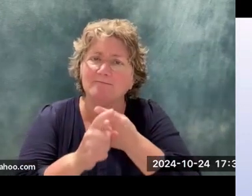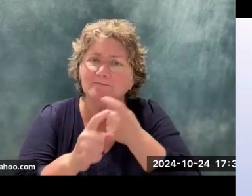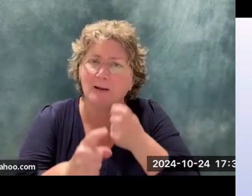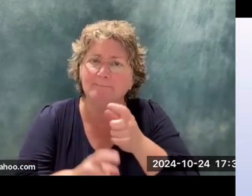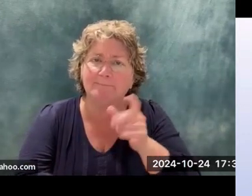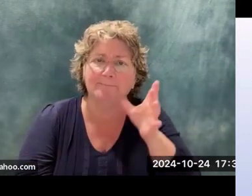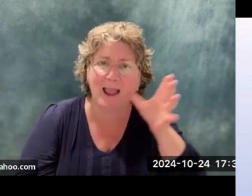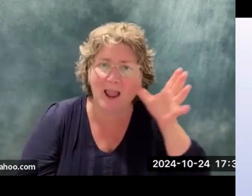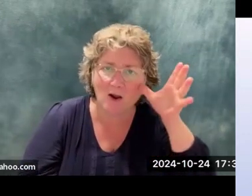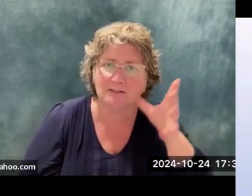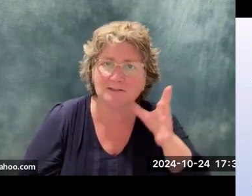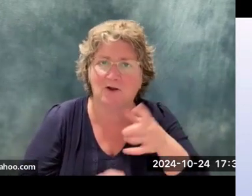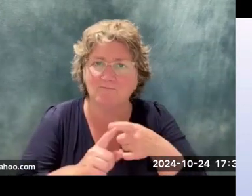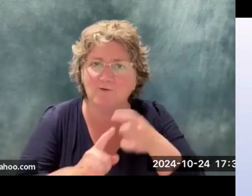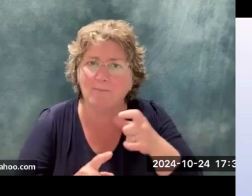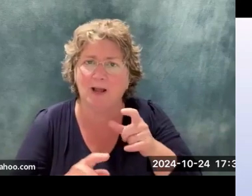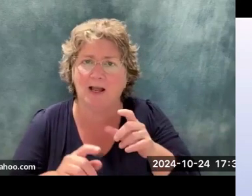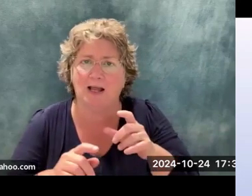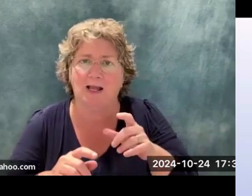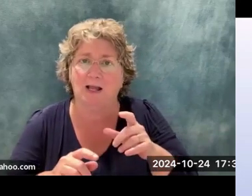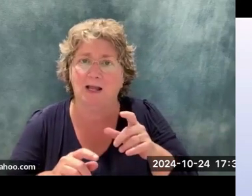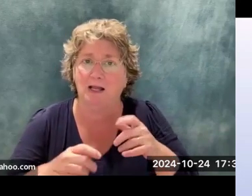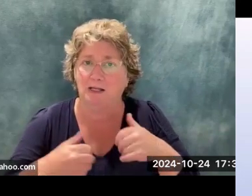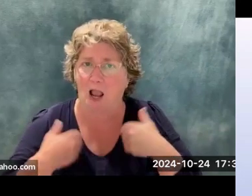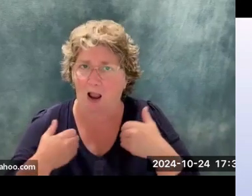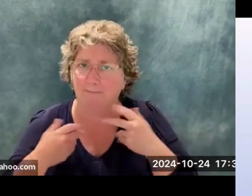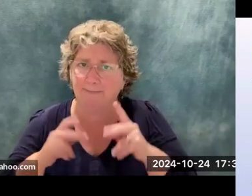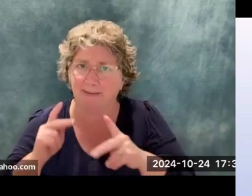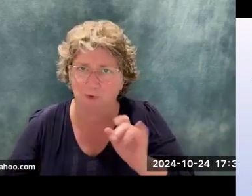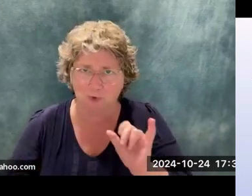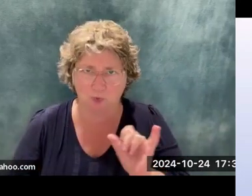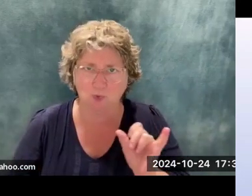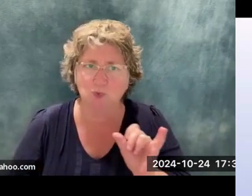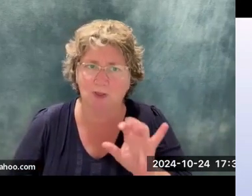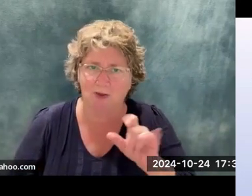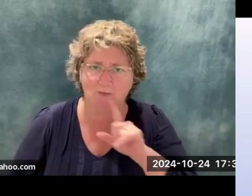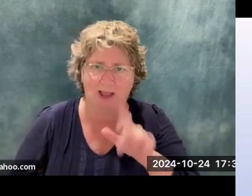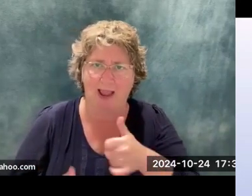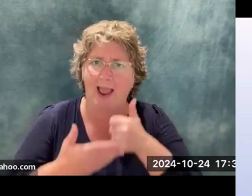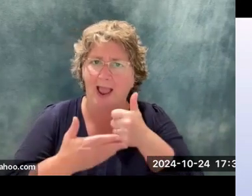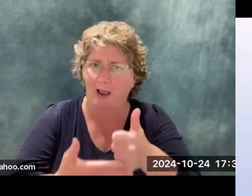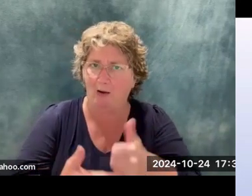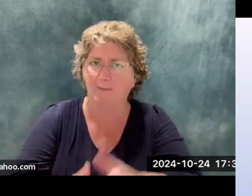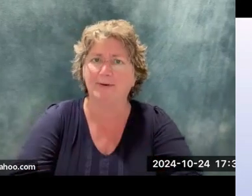level, as well as at the youth level is very helpful. Anytime we can help,